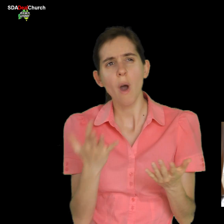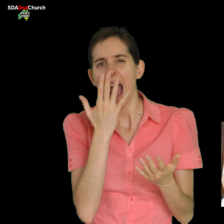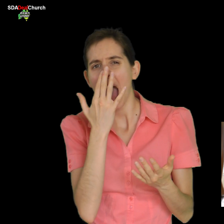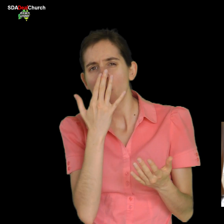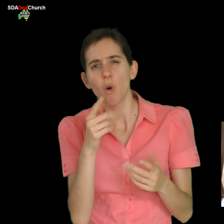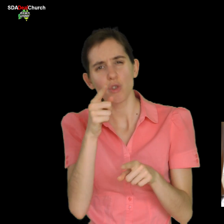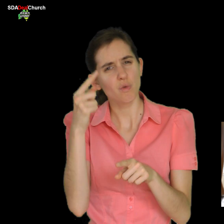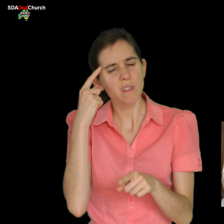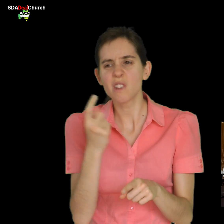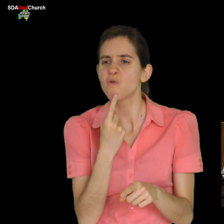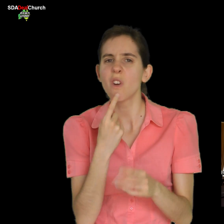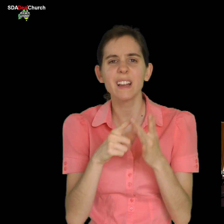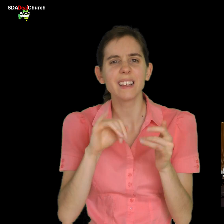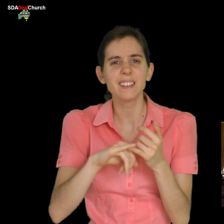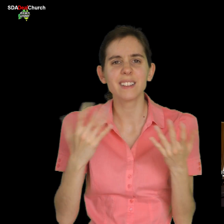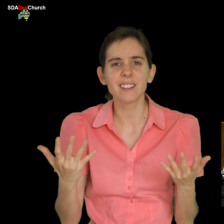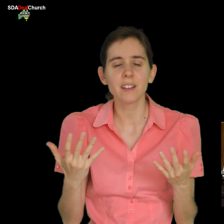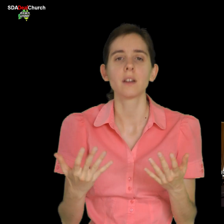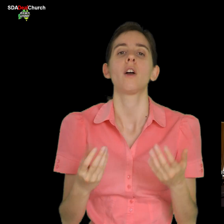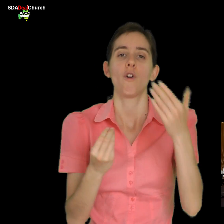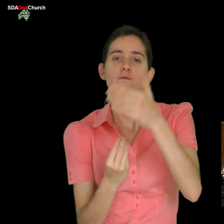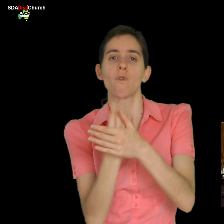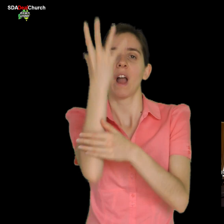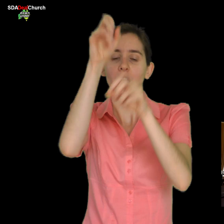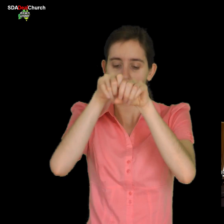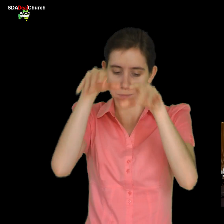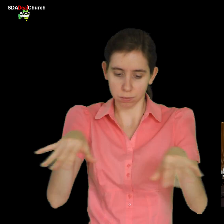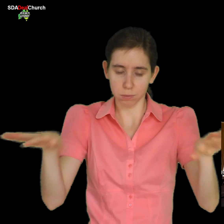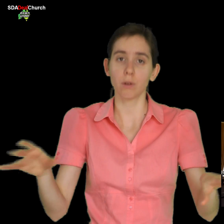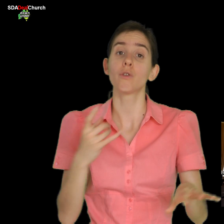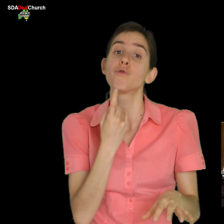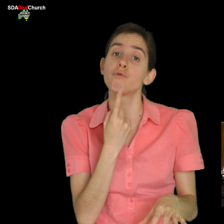that rock was? Volcanic rocks formed during a volcanic eruption in New